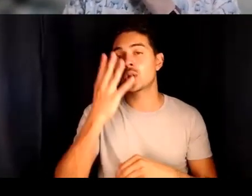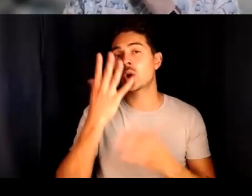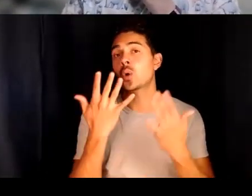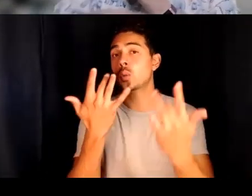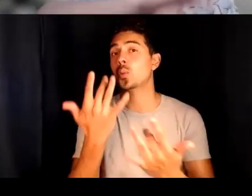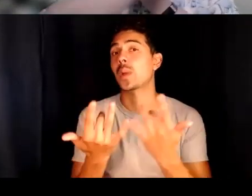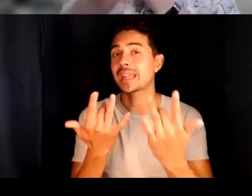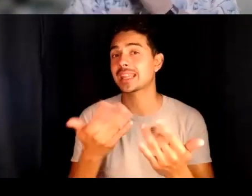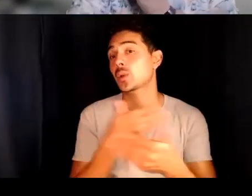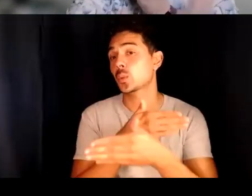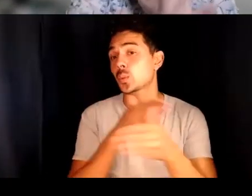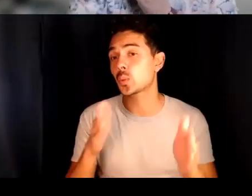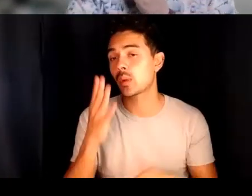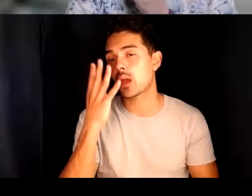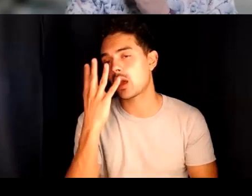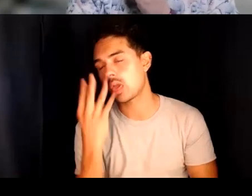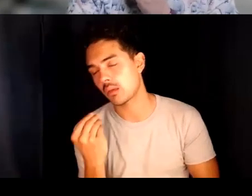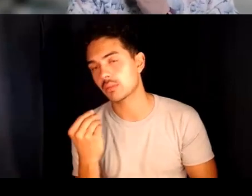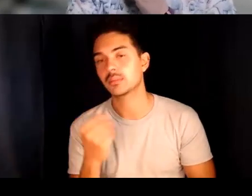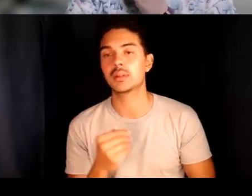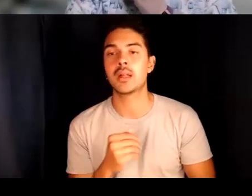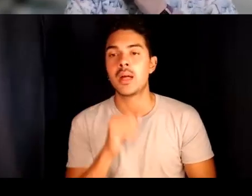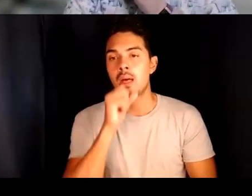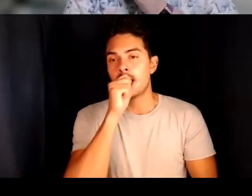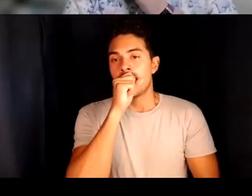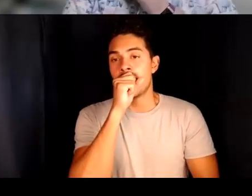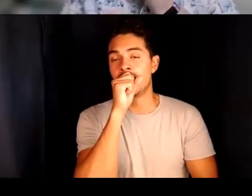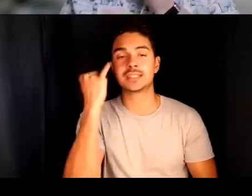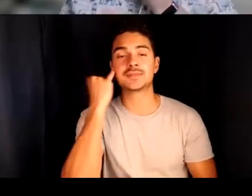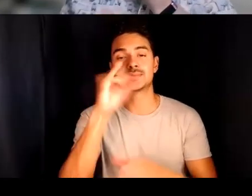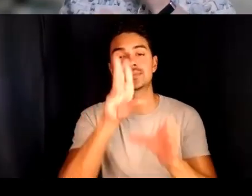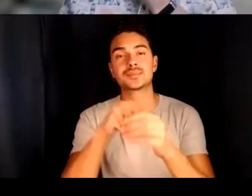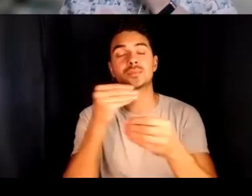if you're, you know, kind of in an office study, things like that.